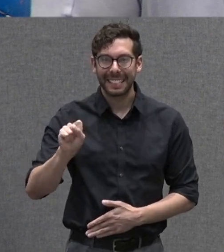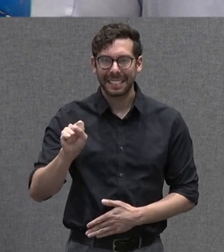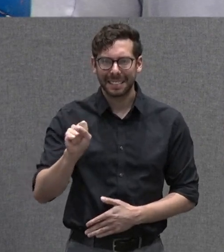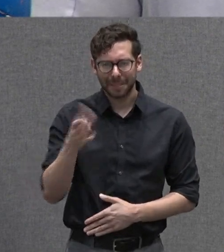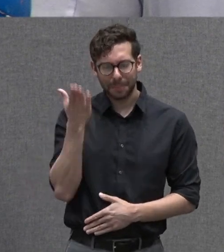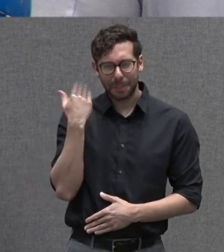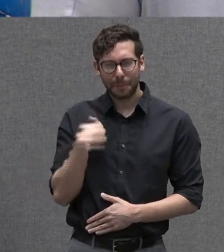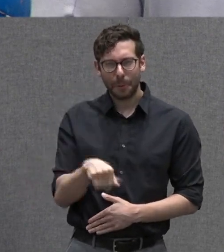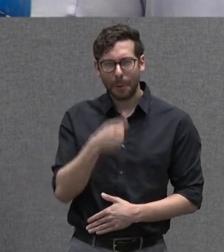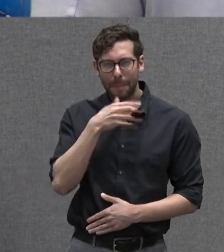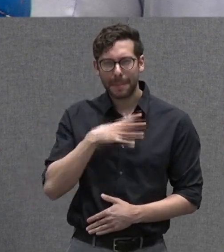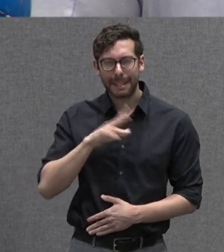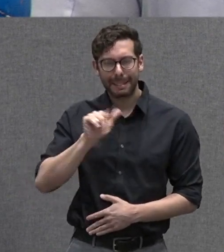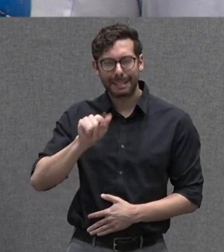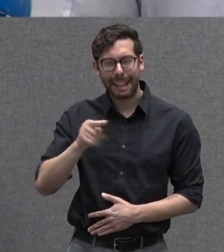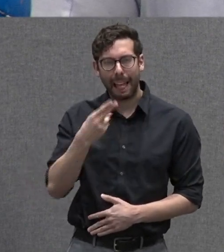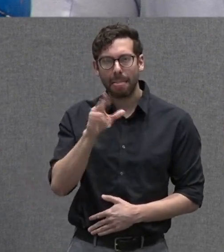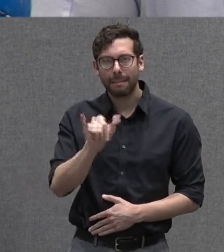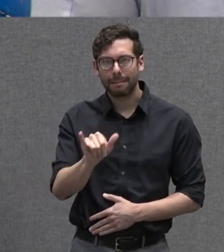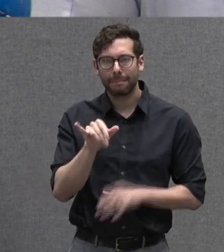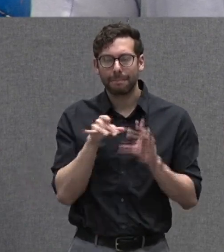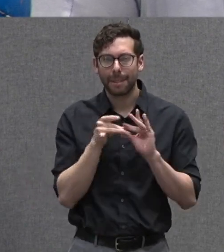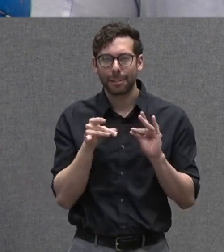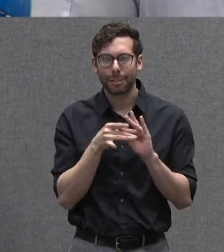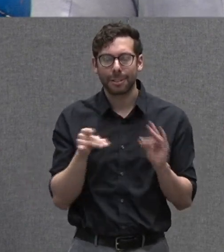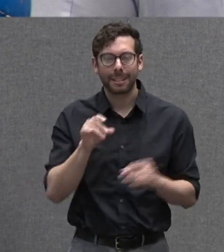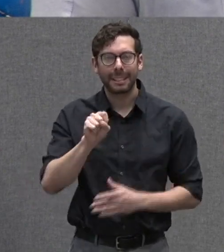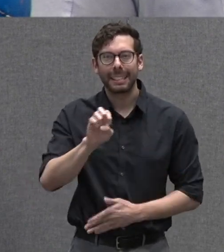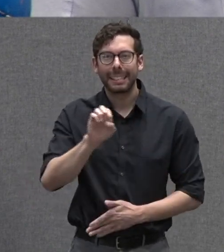Lots of things grow from seeds out of the ground.